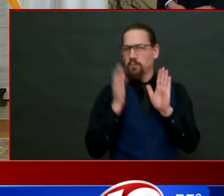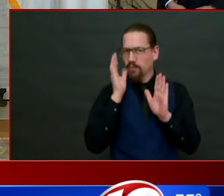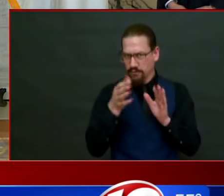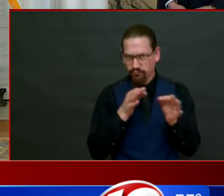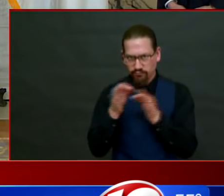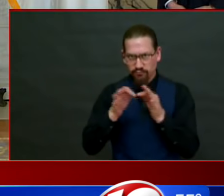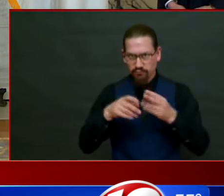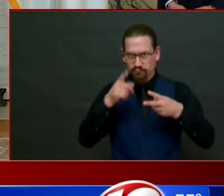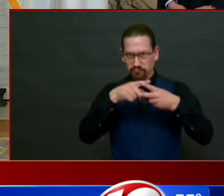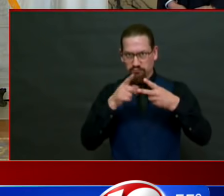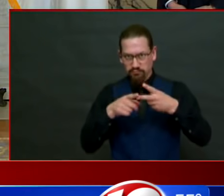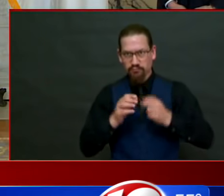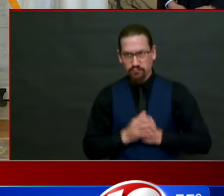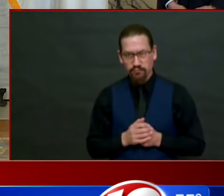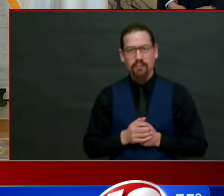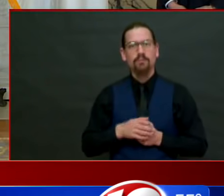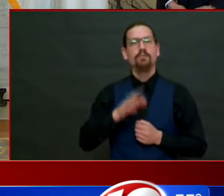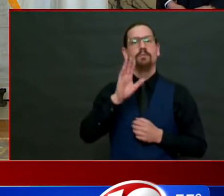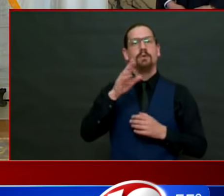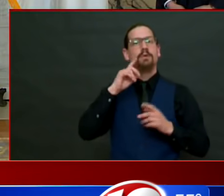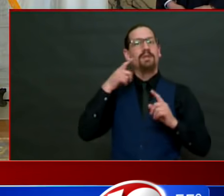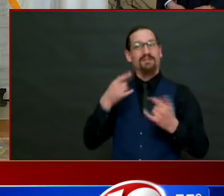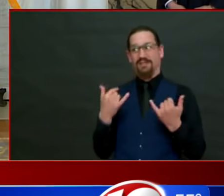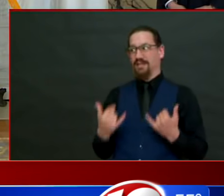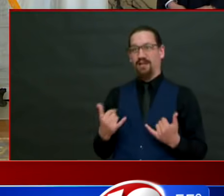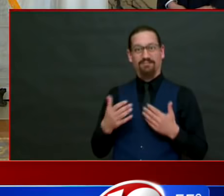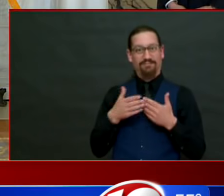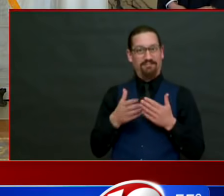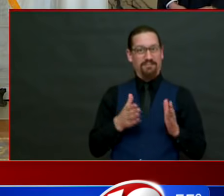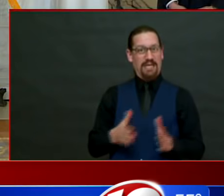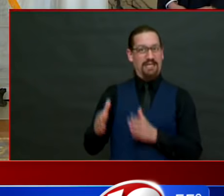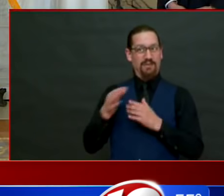IN THE PROCESS OF DECIDING WHETHER WE CAN BEGIN TO REOPEN OUR ECONOMY, WE ARE LOOKING AT